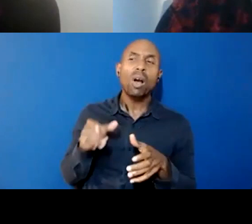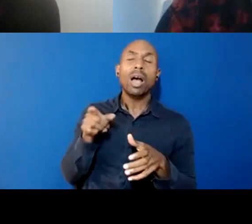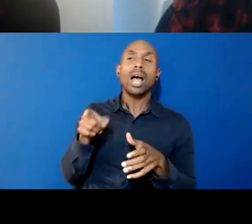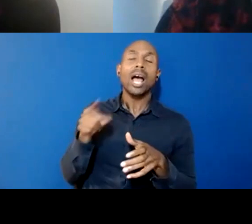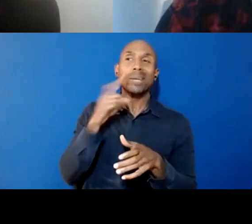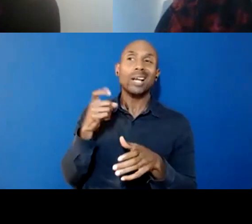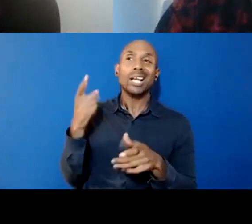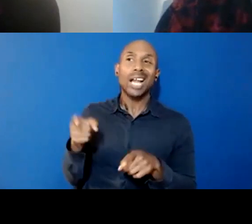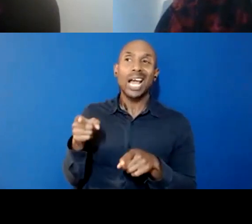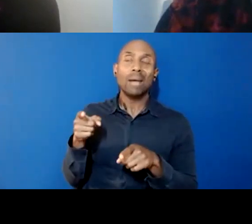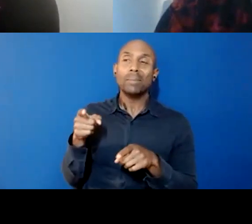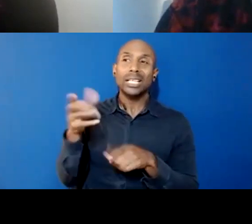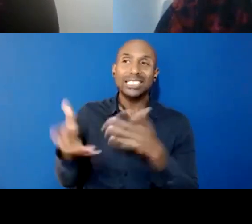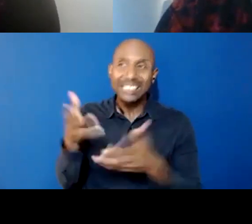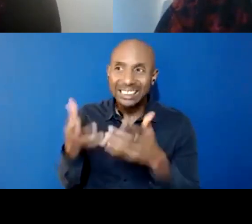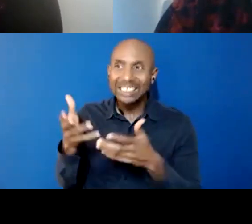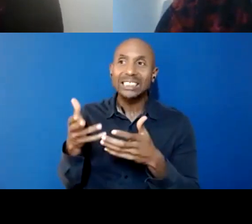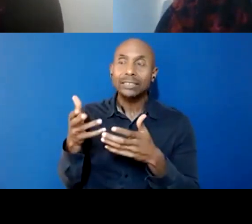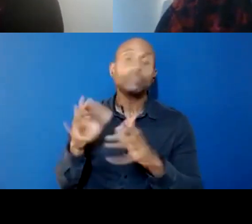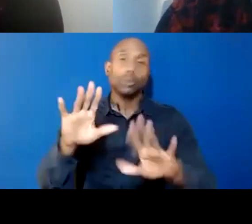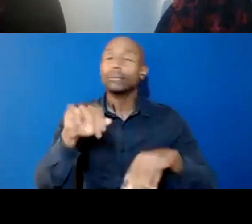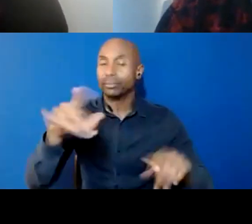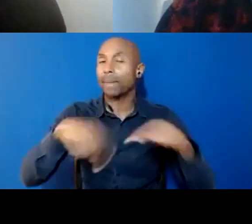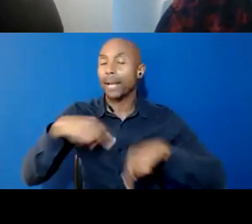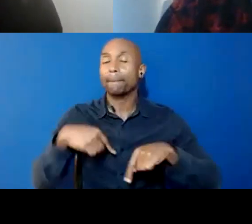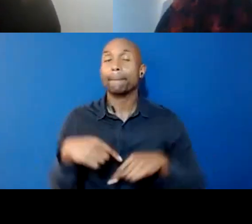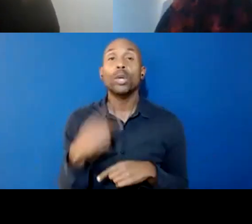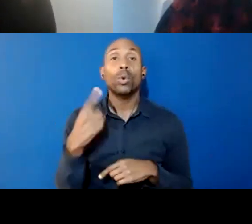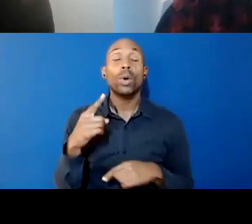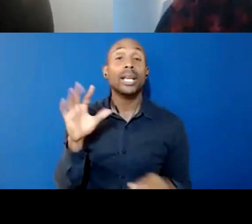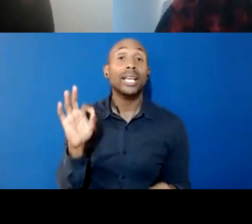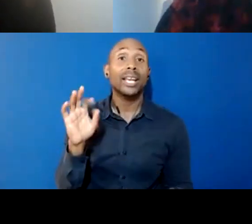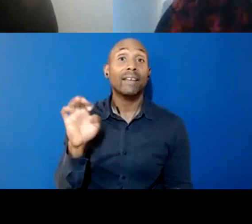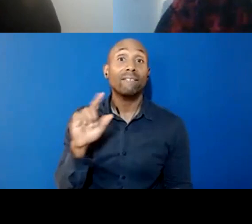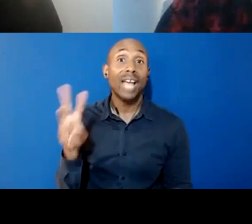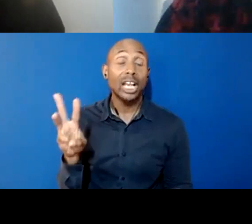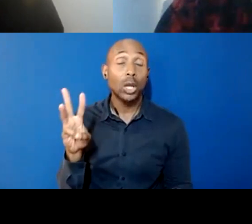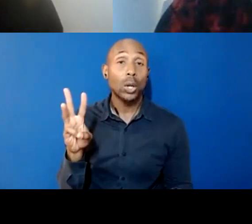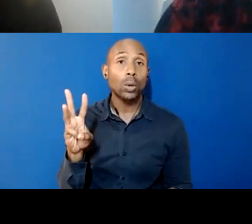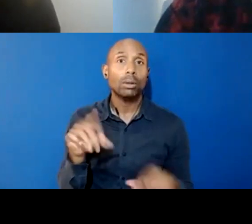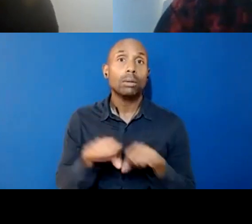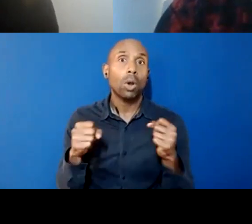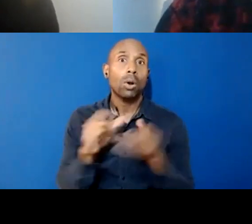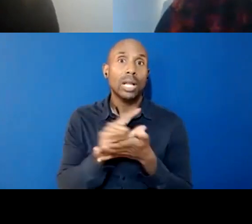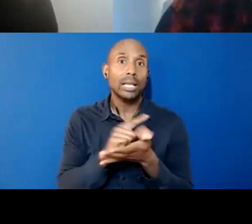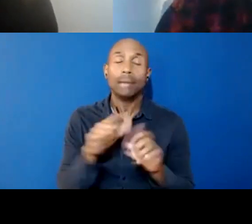of our fellows broke their leg and did not want to go to another country, they did not